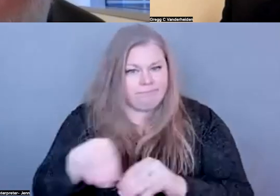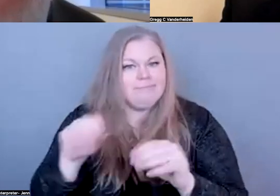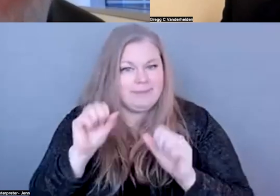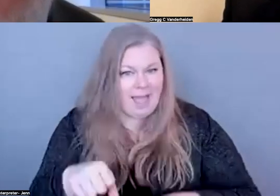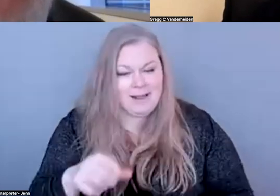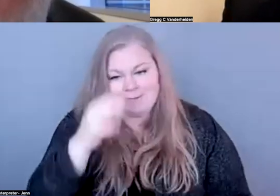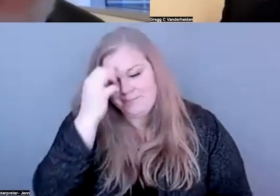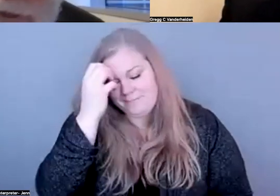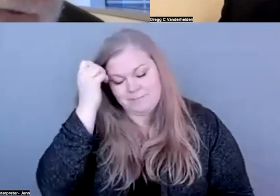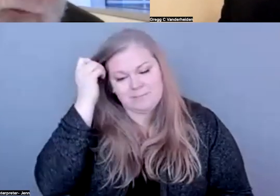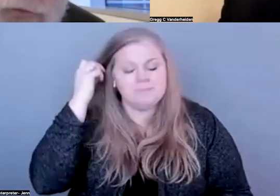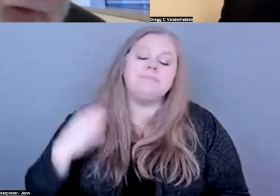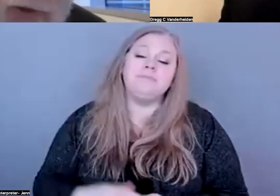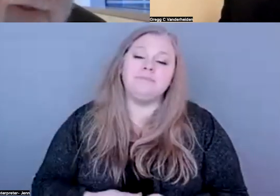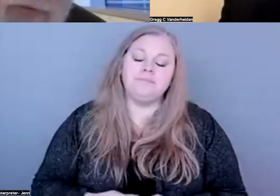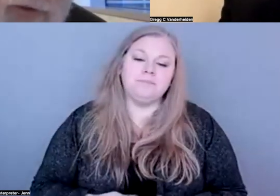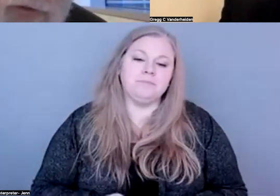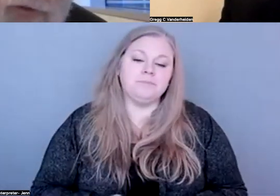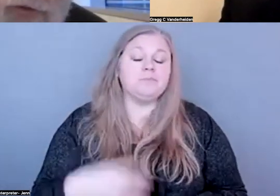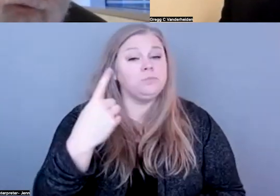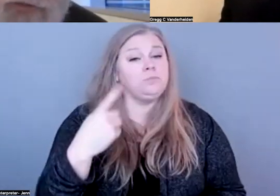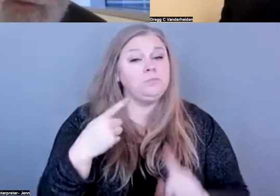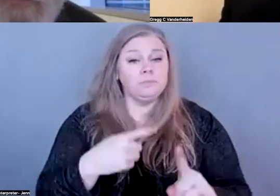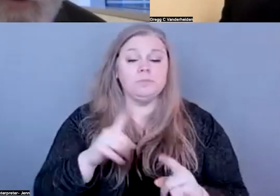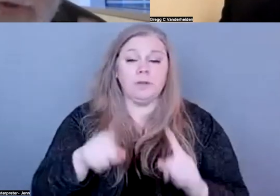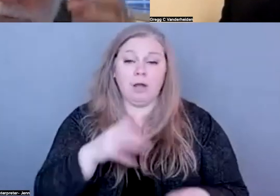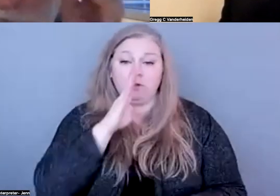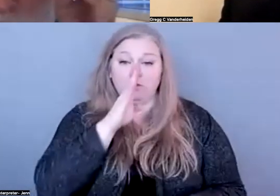One of the points that was made about direct brain interfaces is that there may be regulatory